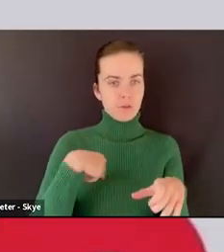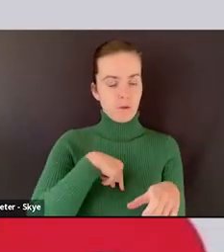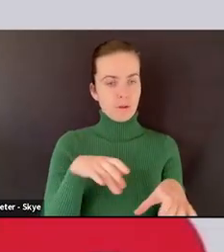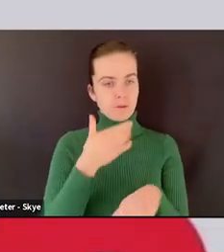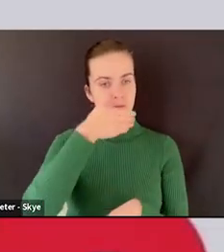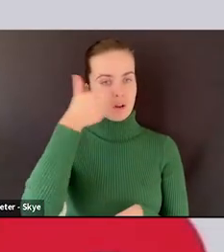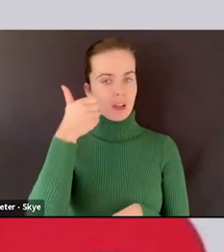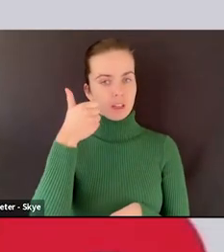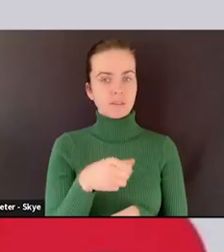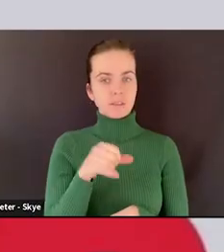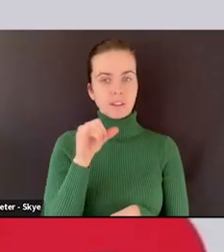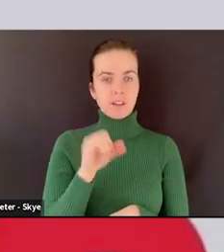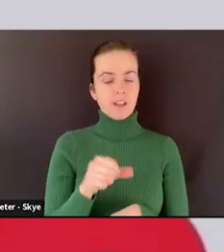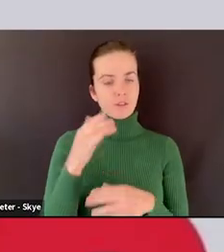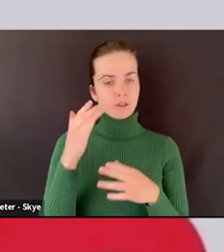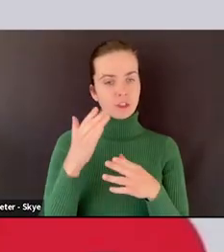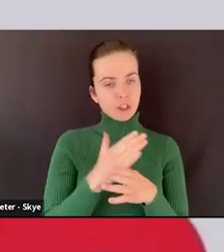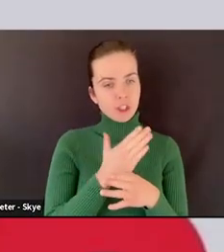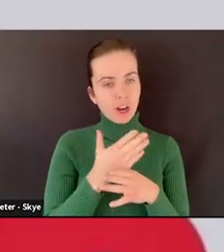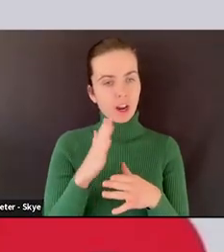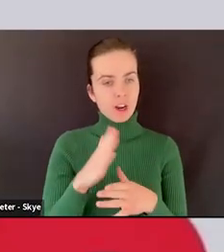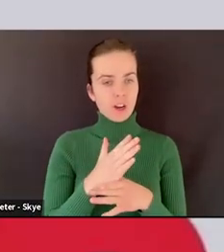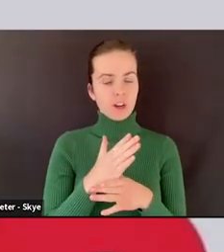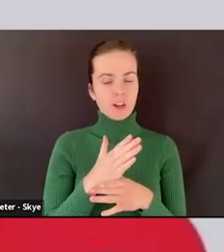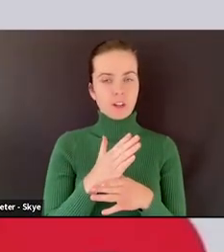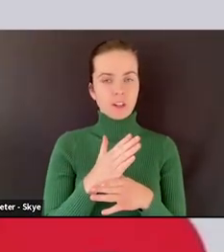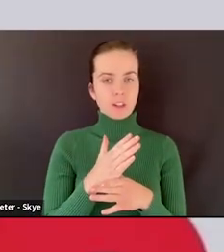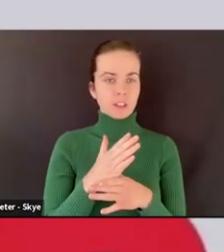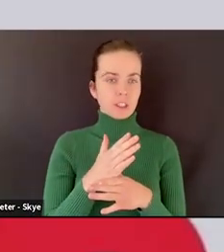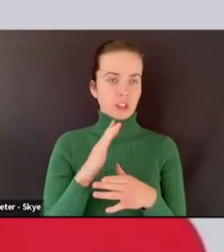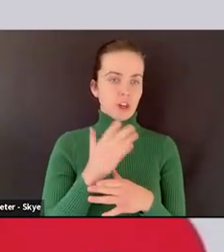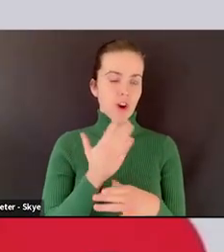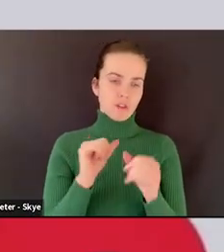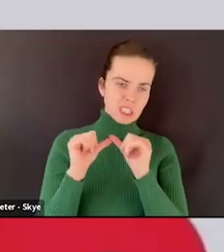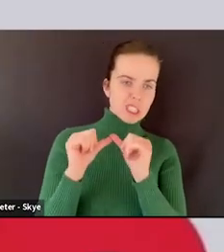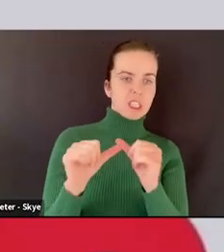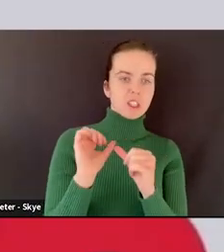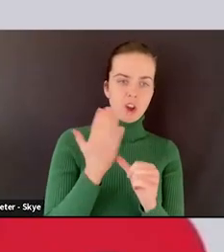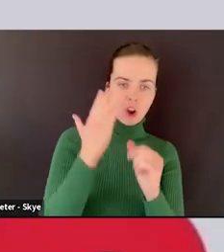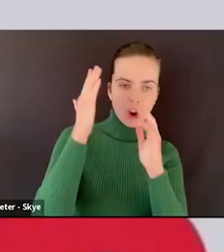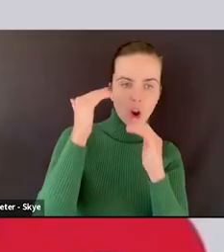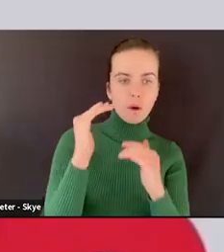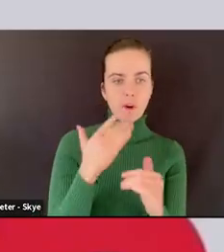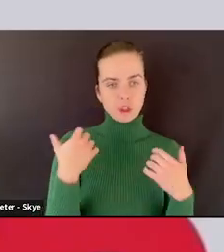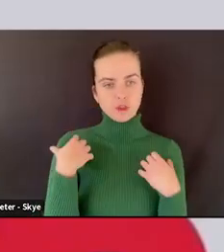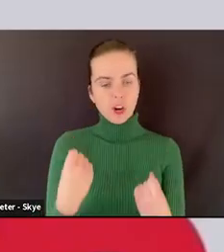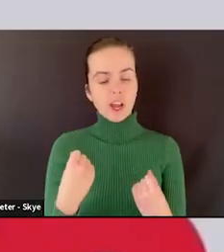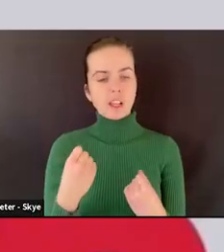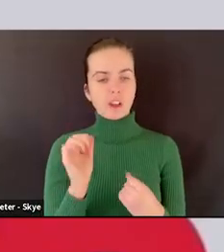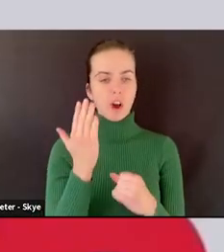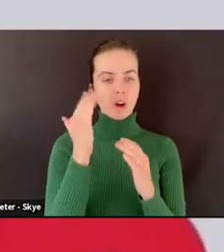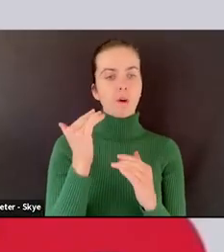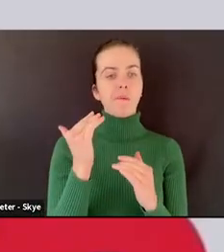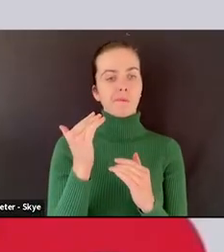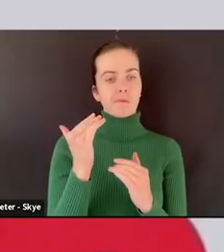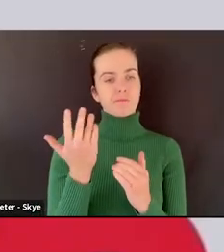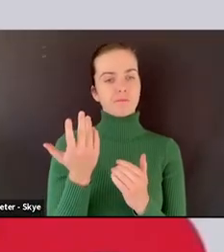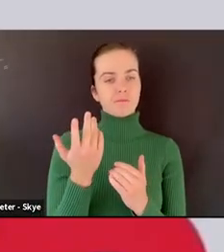and that is to really share our strength, our resilience, and our hope. And as I move forward